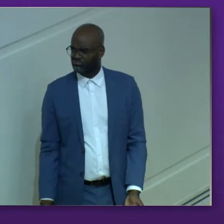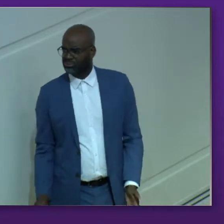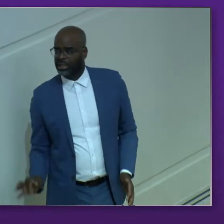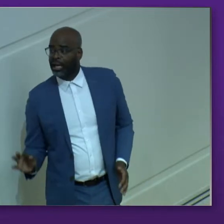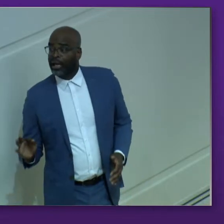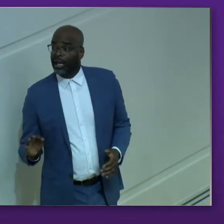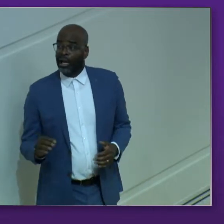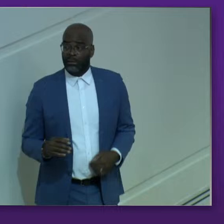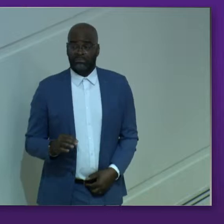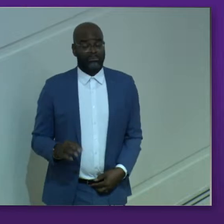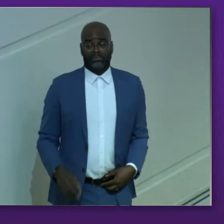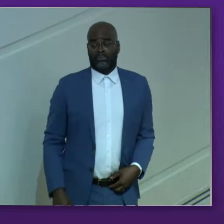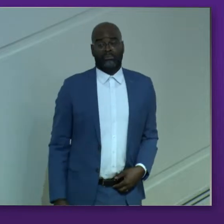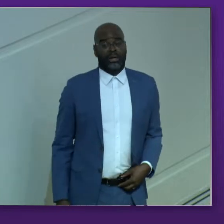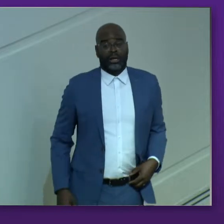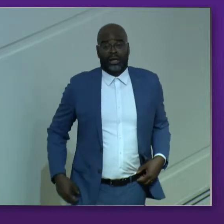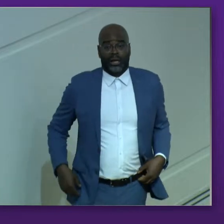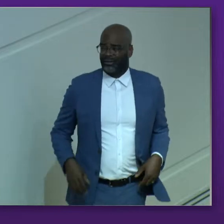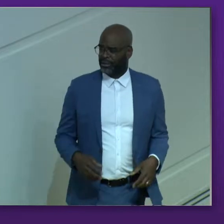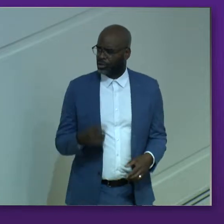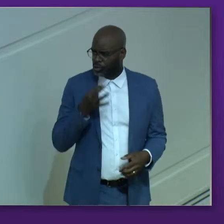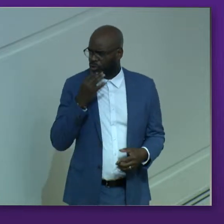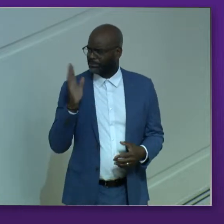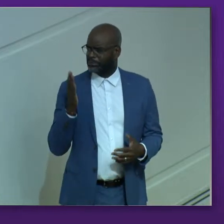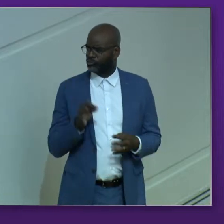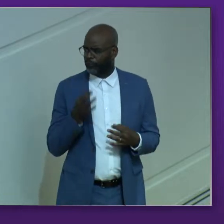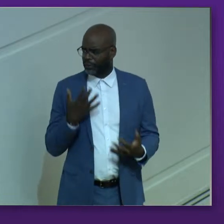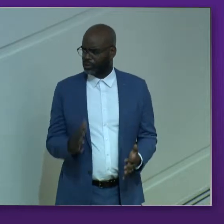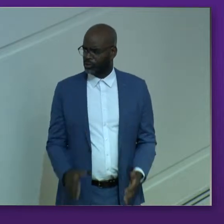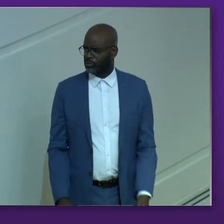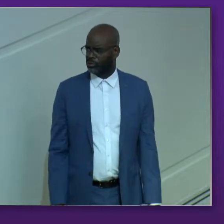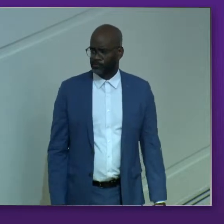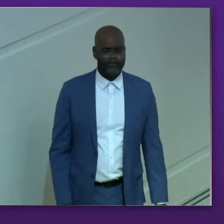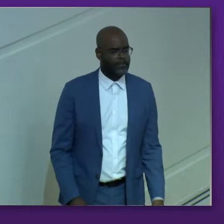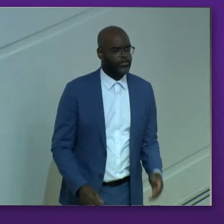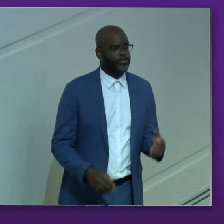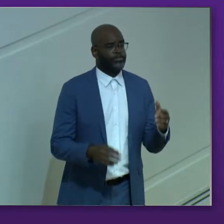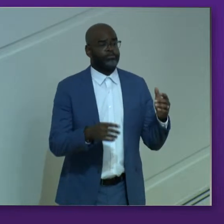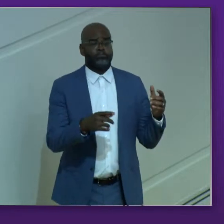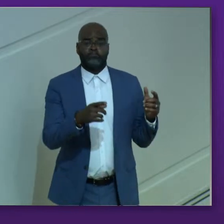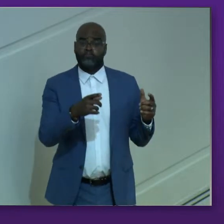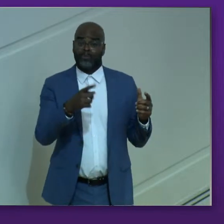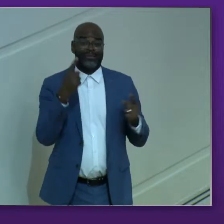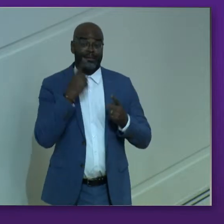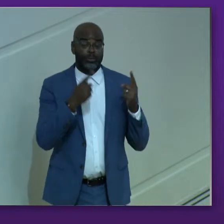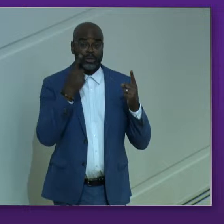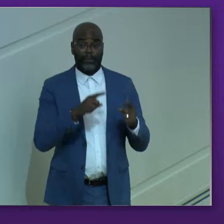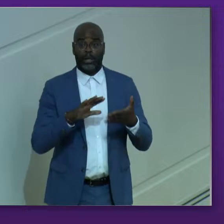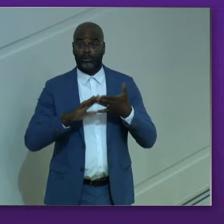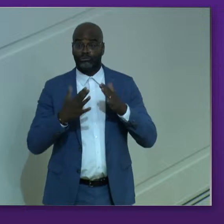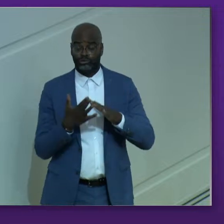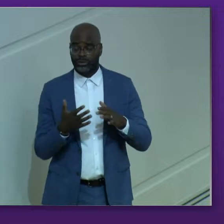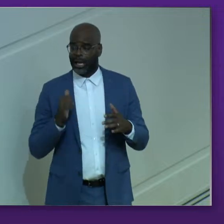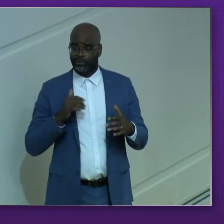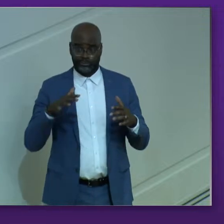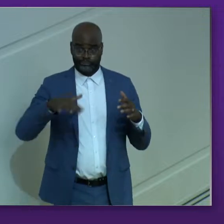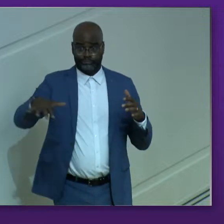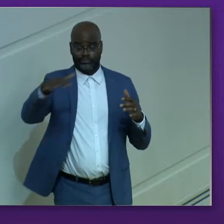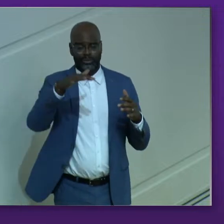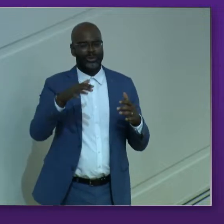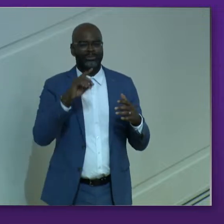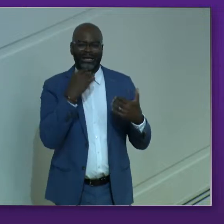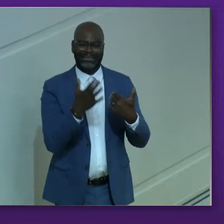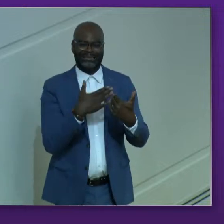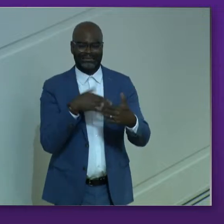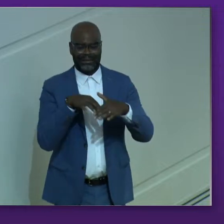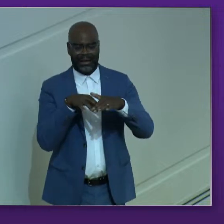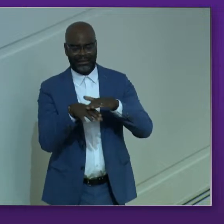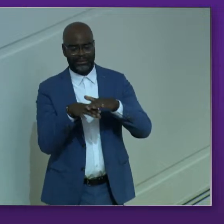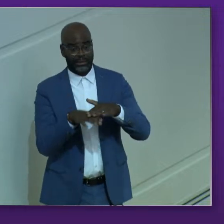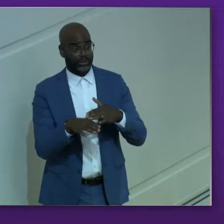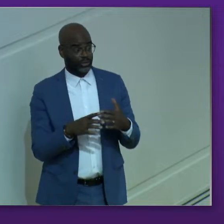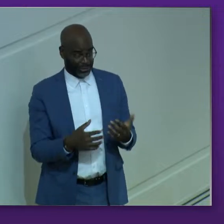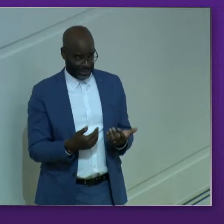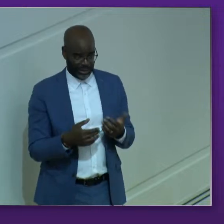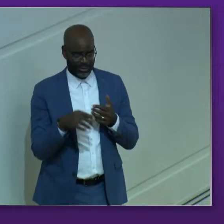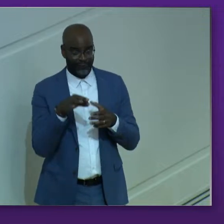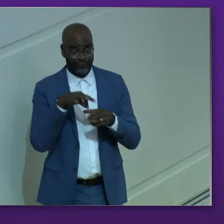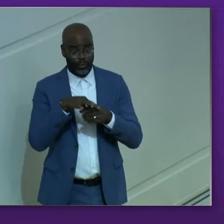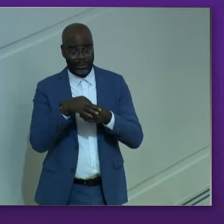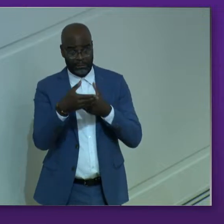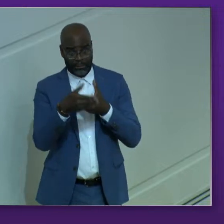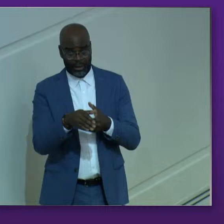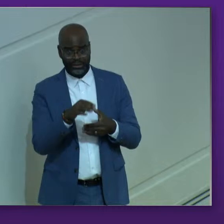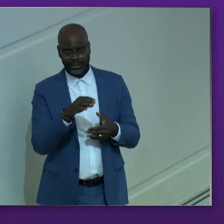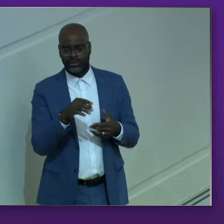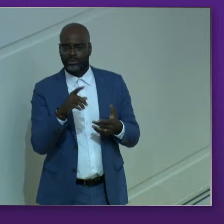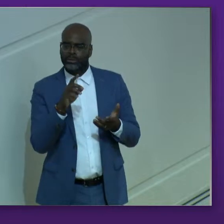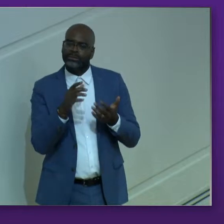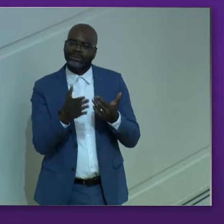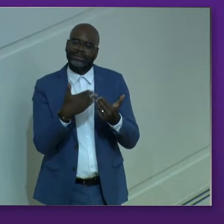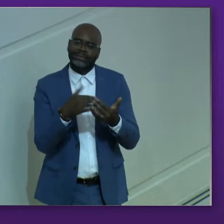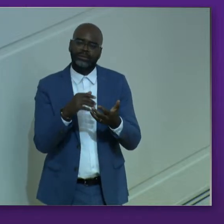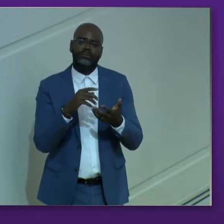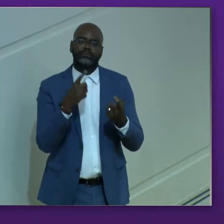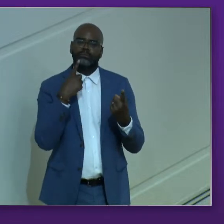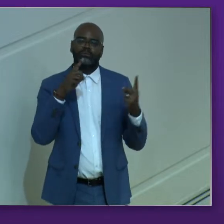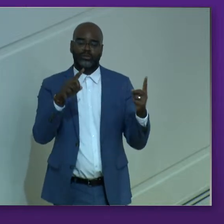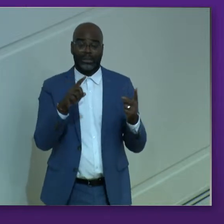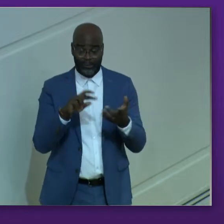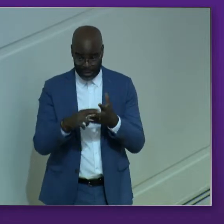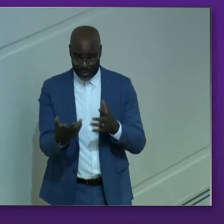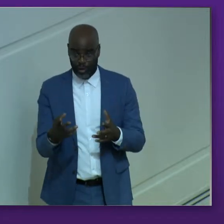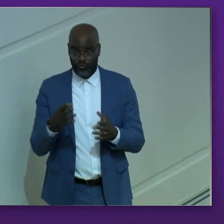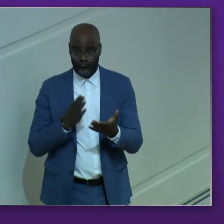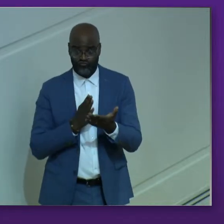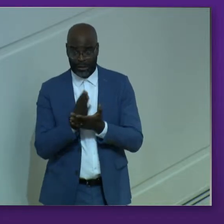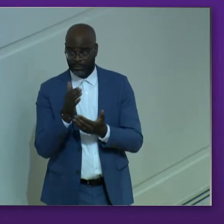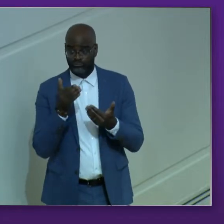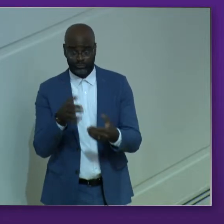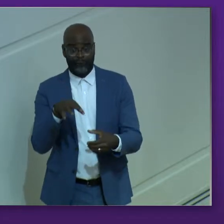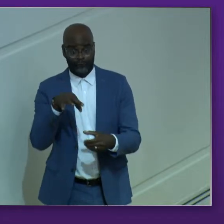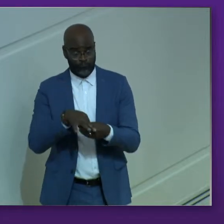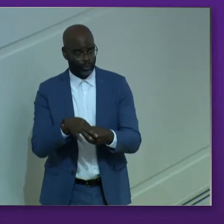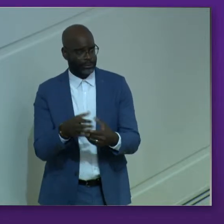ARE FACULTY AND OUR STAFF.